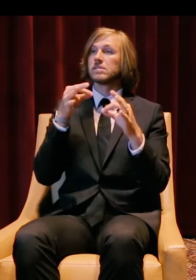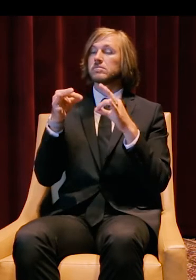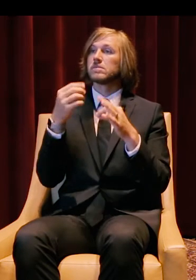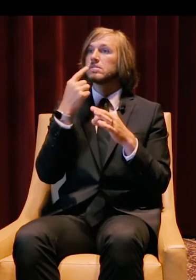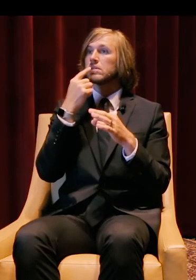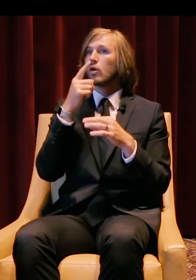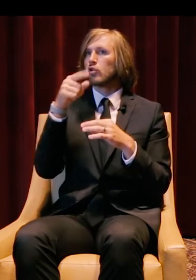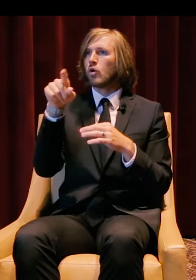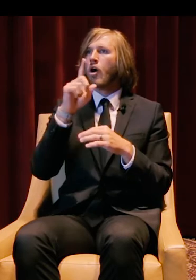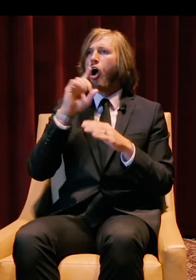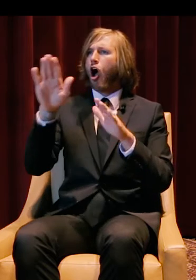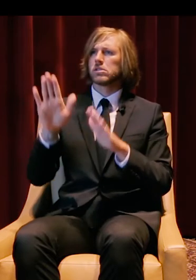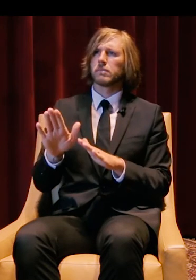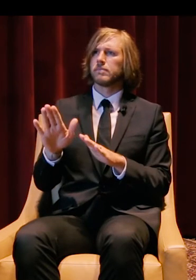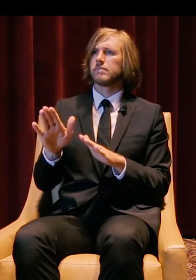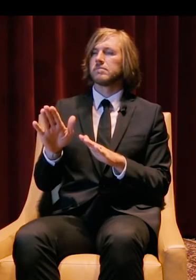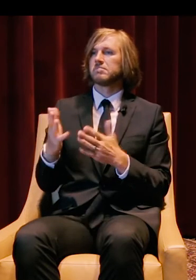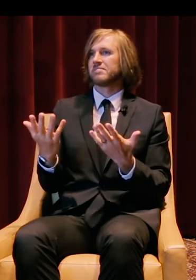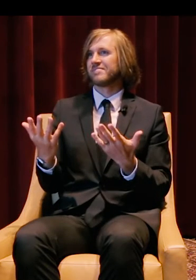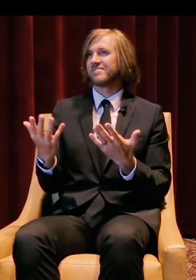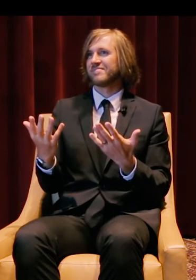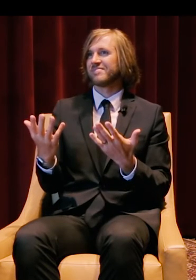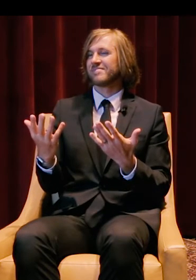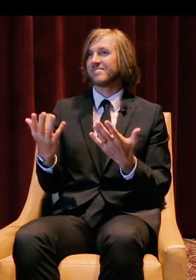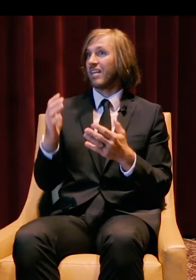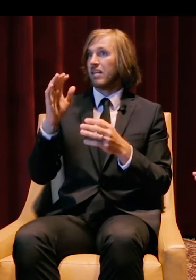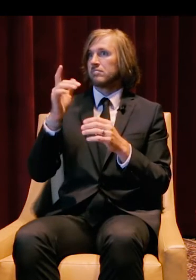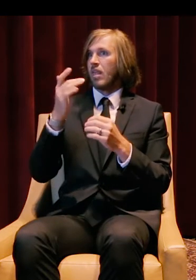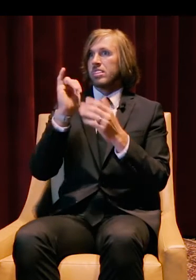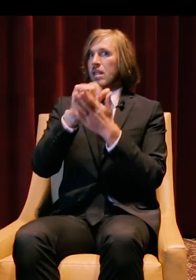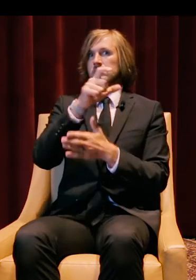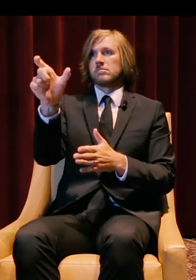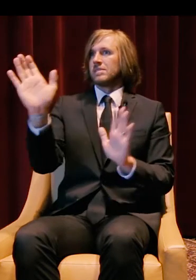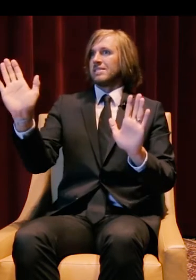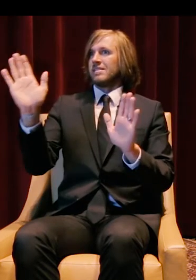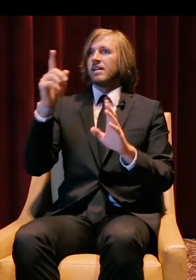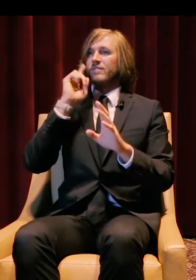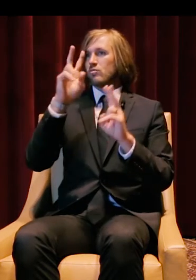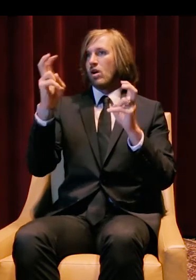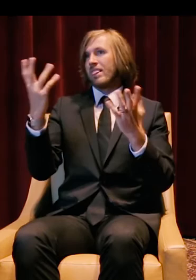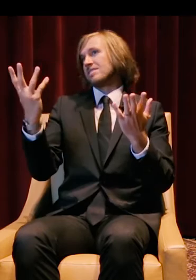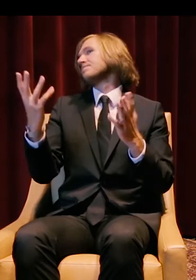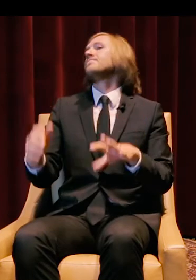"You guys are awesome," and that's all I put on there for his quote.